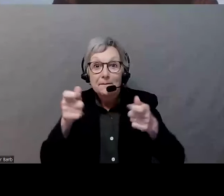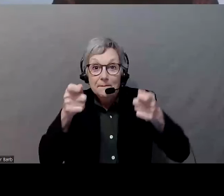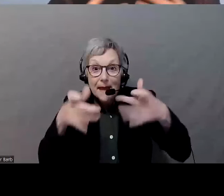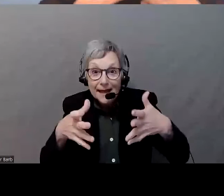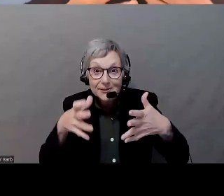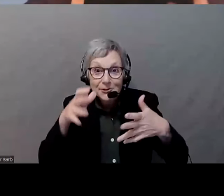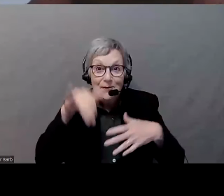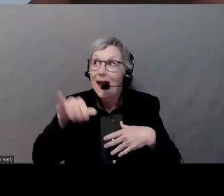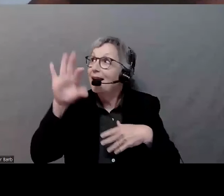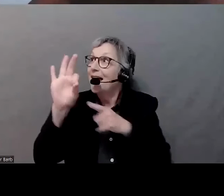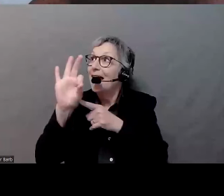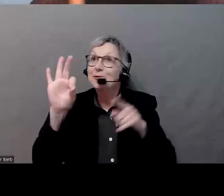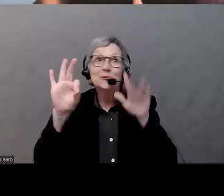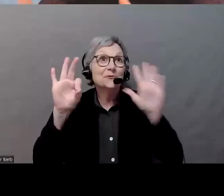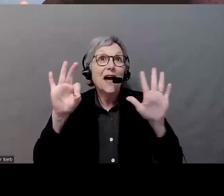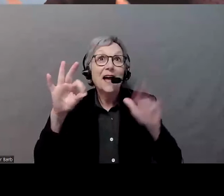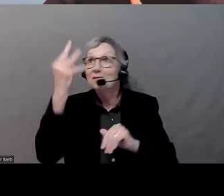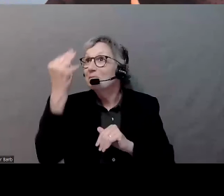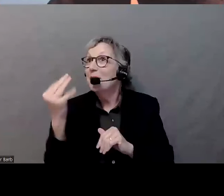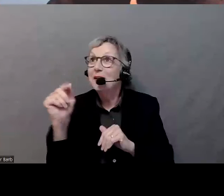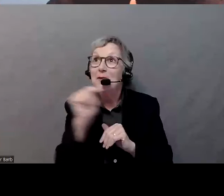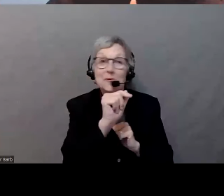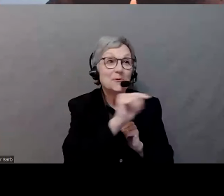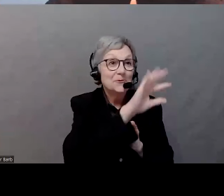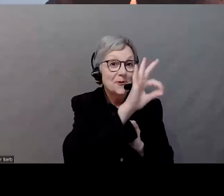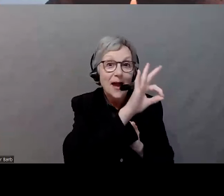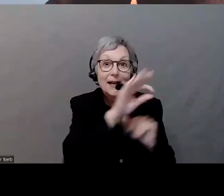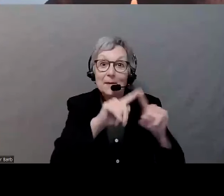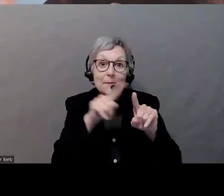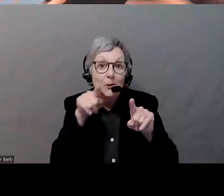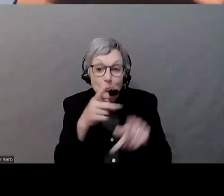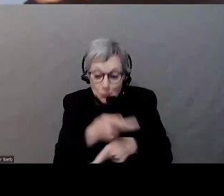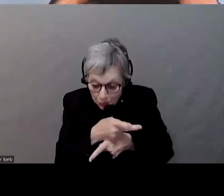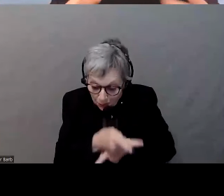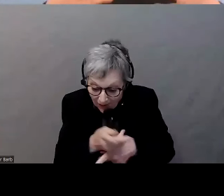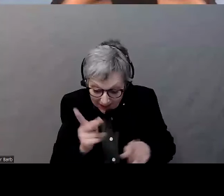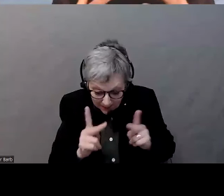IS ON THE WEEKENDS, THAT IS NOT GOOD.